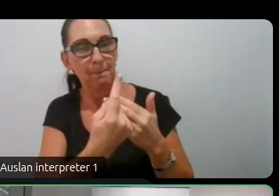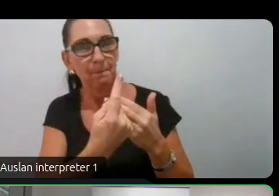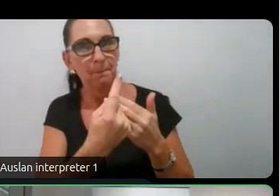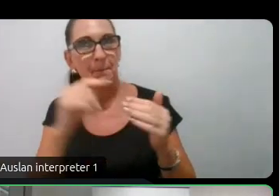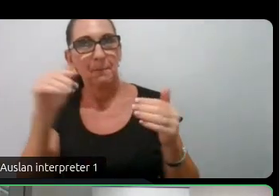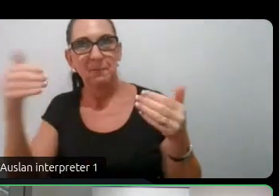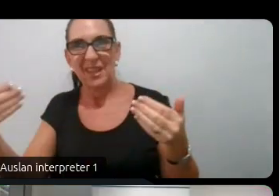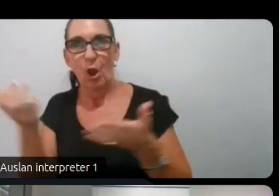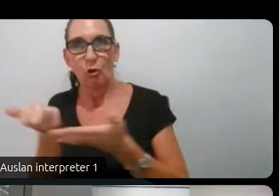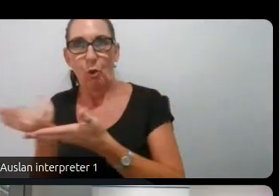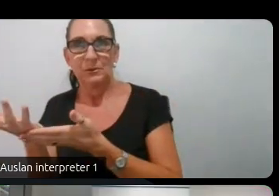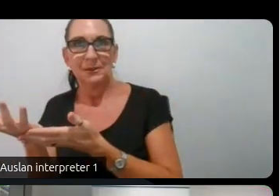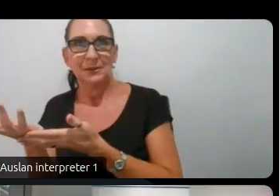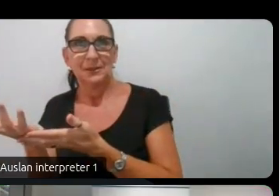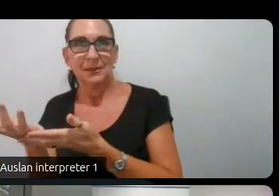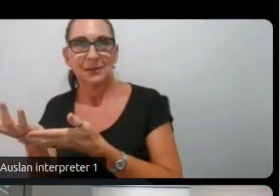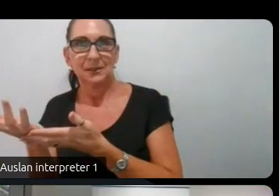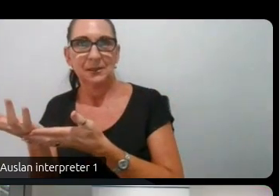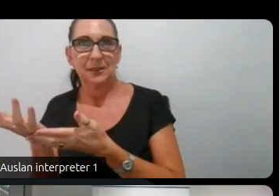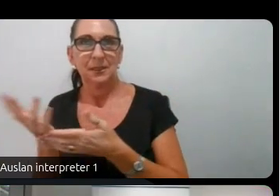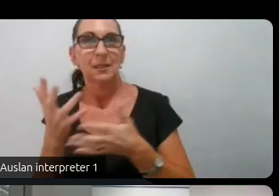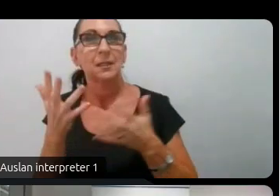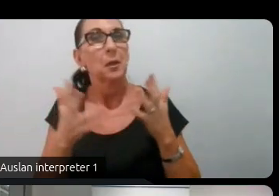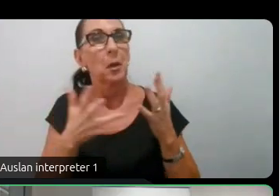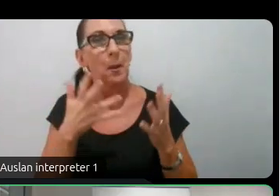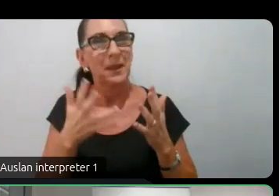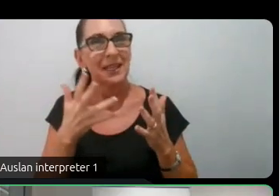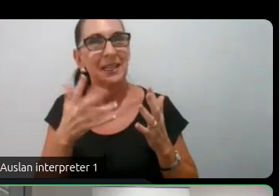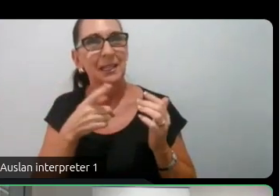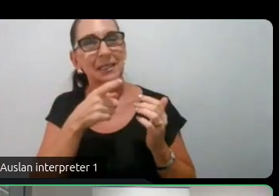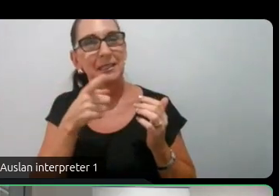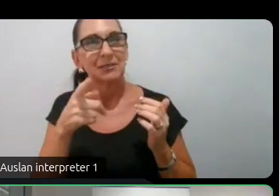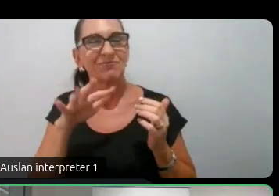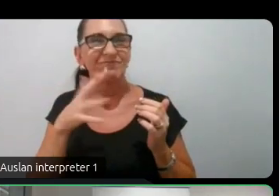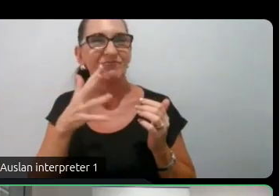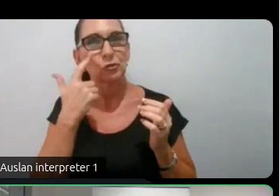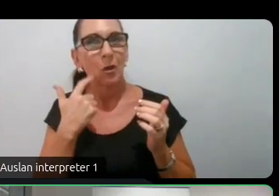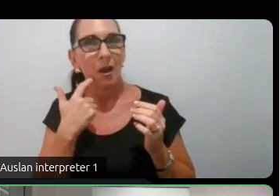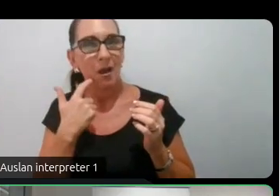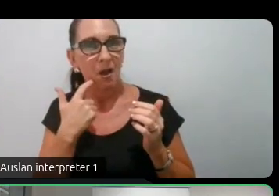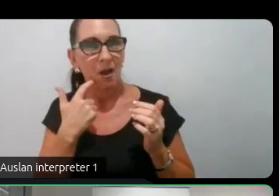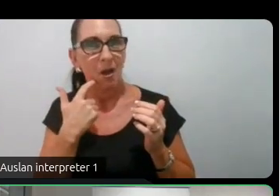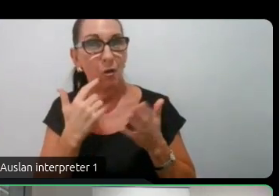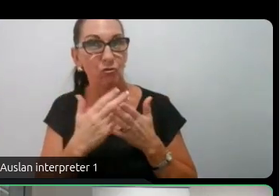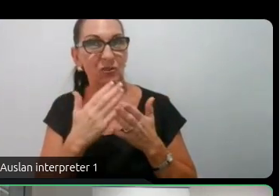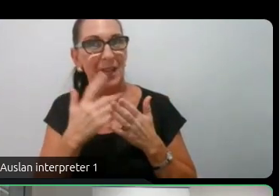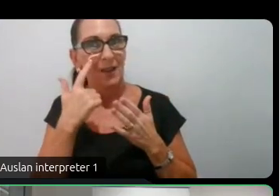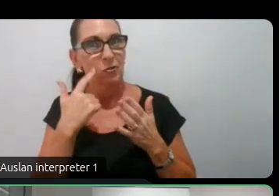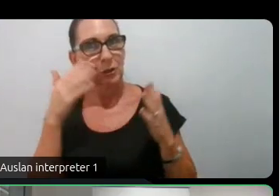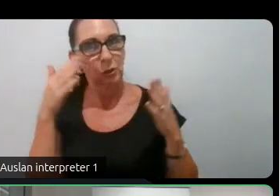So what you're kind of wanting to um really focus on in terms of getting evidence and providing